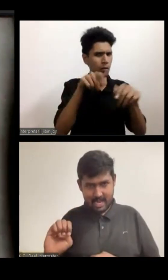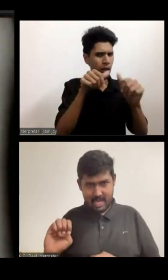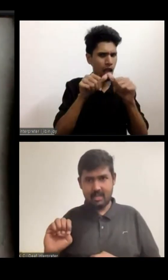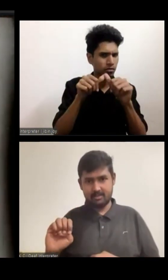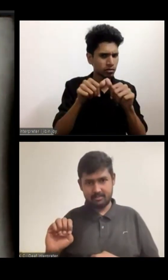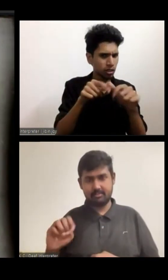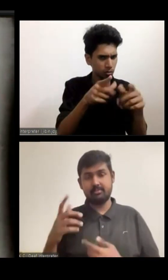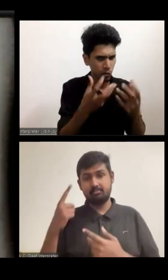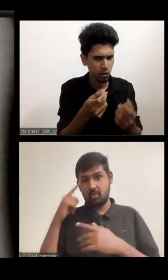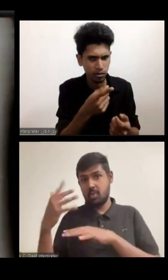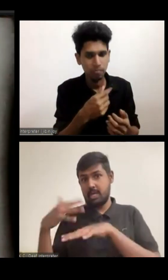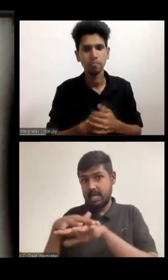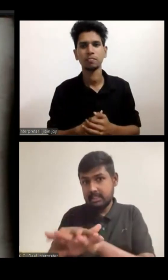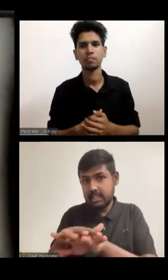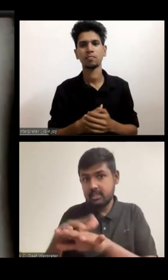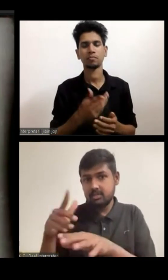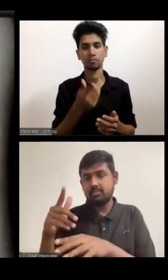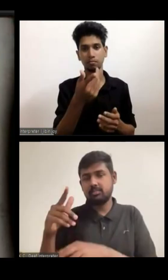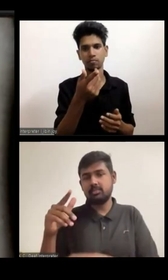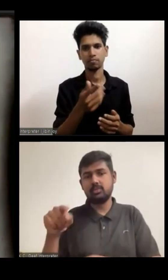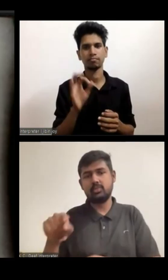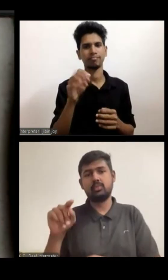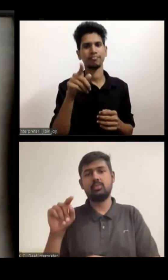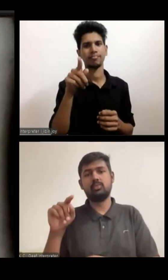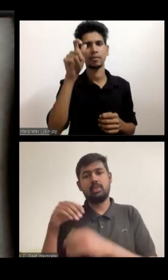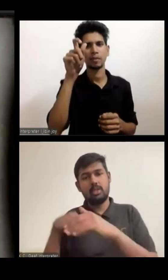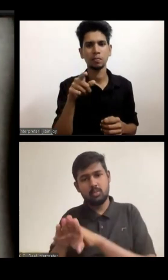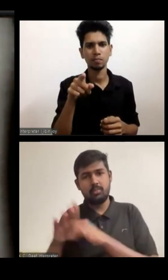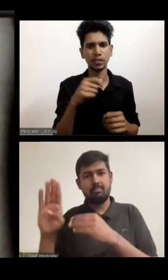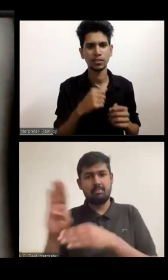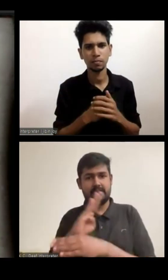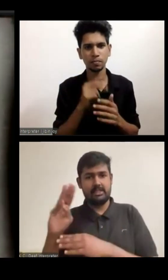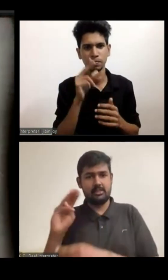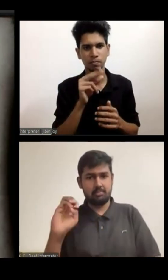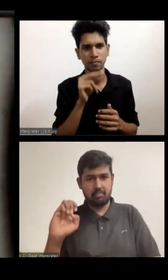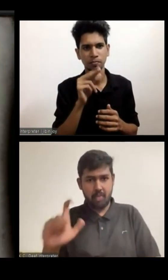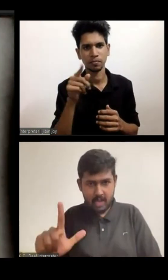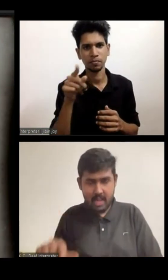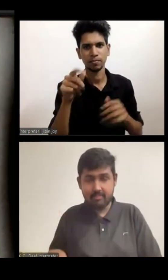Okay. So you're right, like, there are a lot of disabilities which get increased with time.